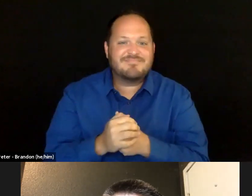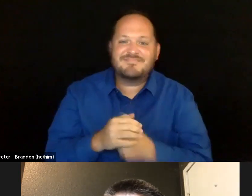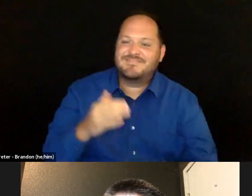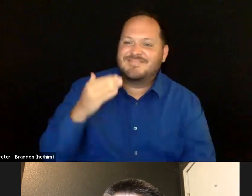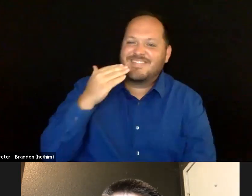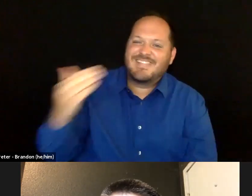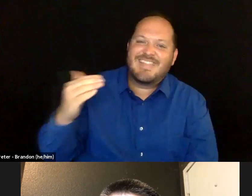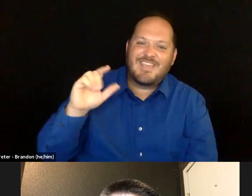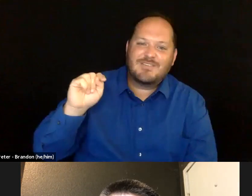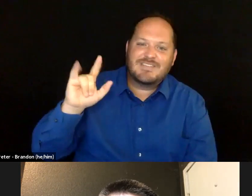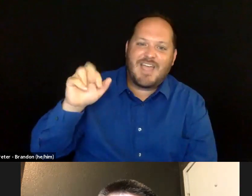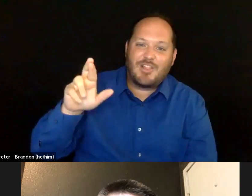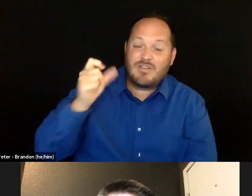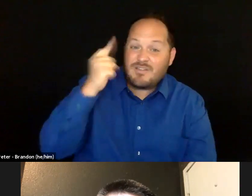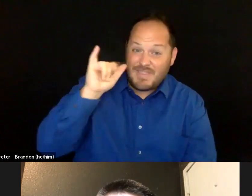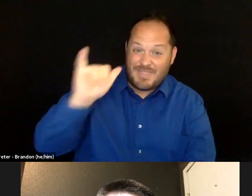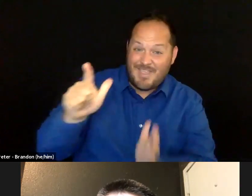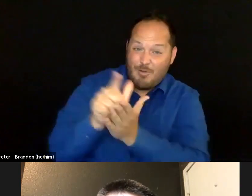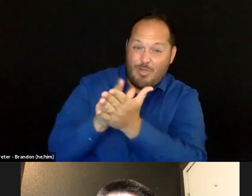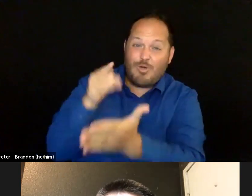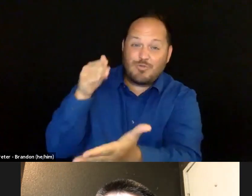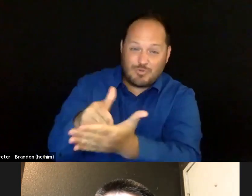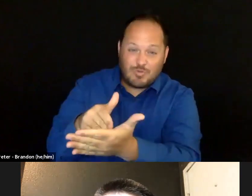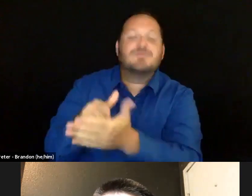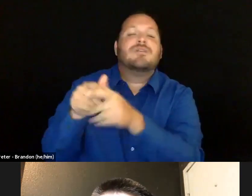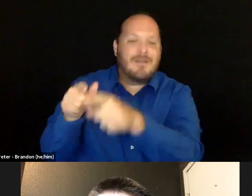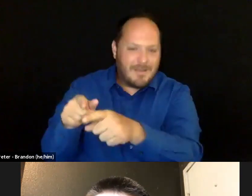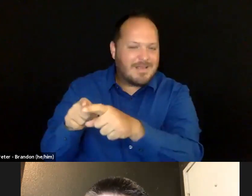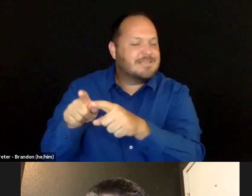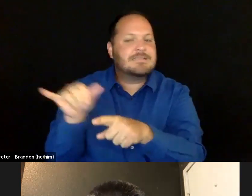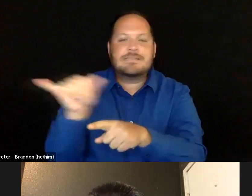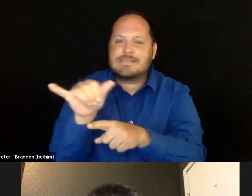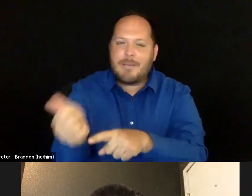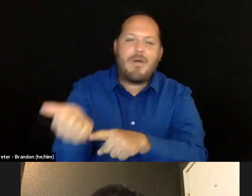I'm thrilled to announce that we have, let me look, if I can see